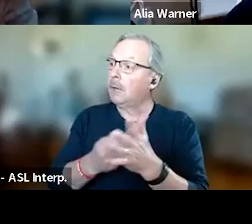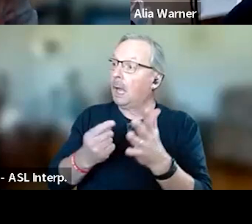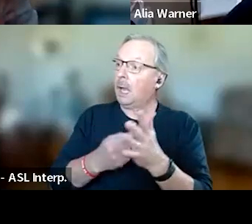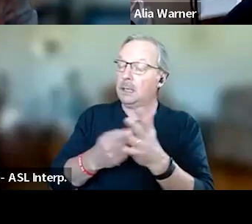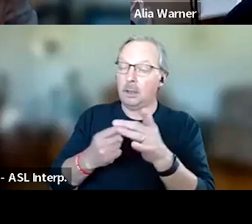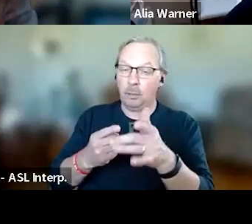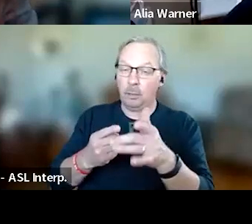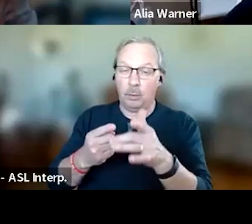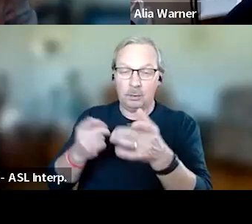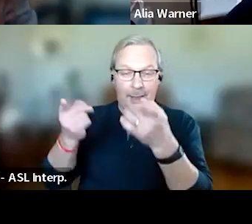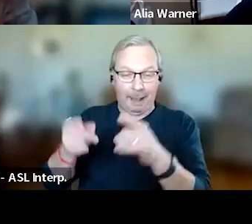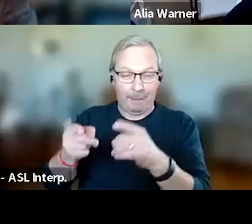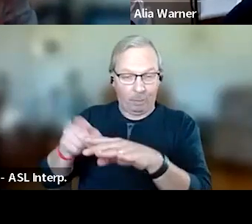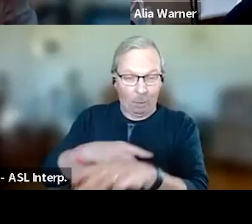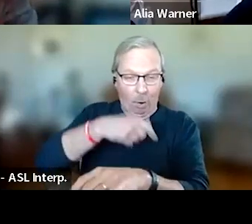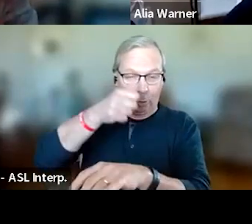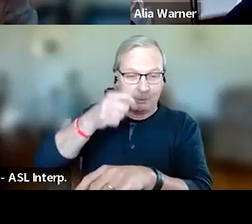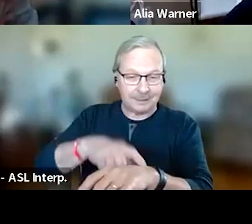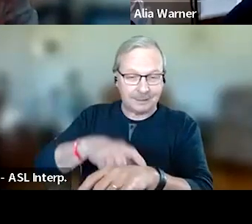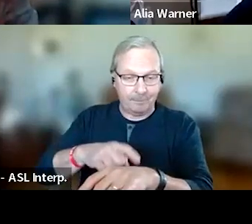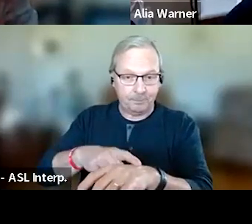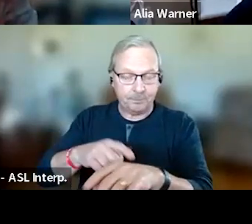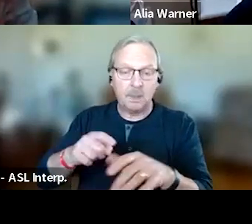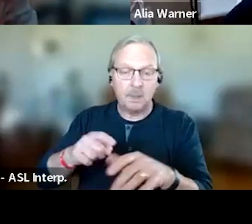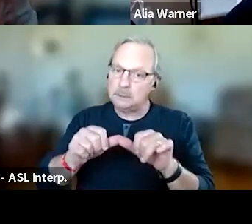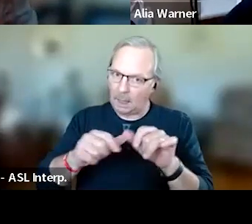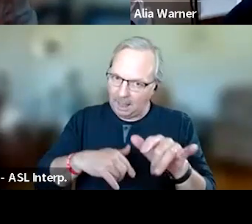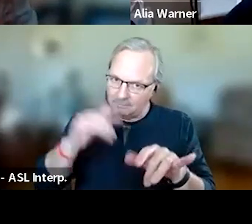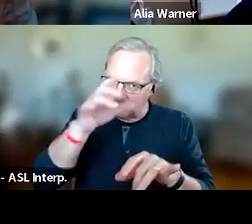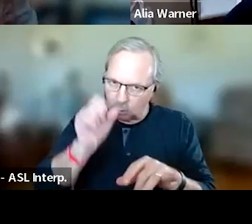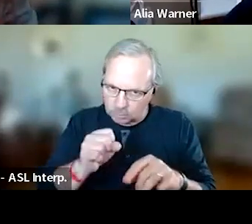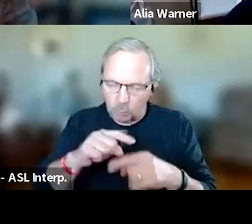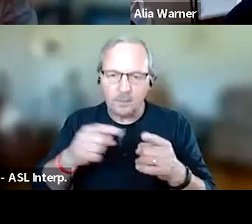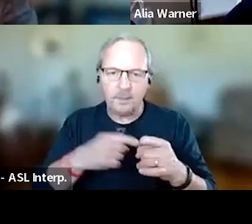and eventually people can end up still having psychosis even when they've been sober for prolonged periods of time.